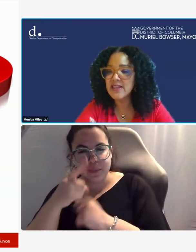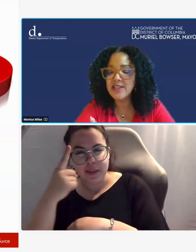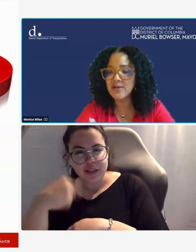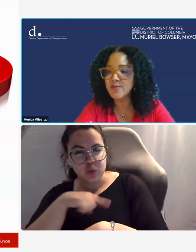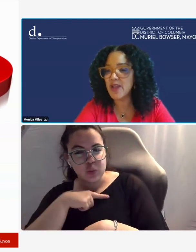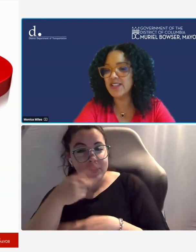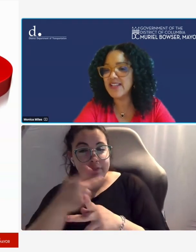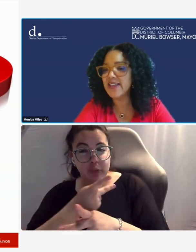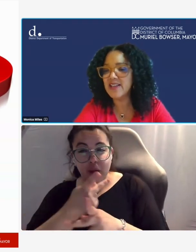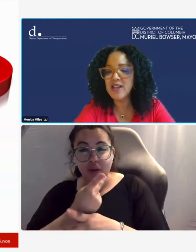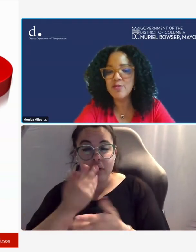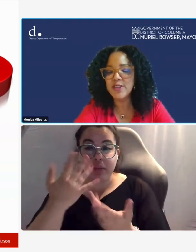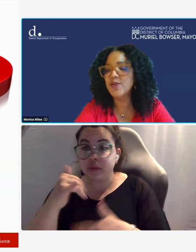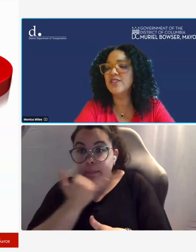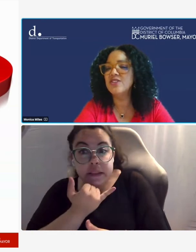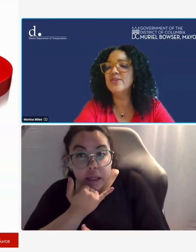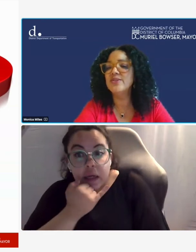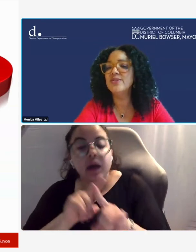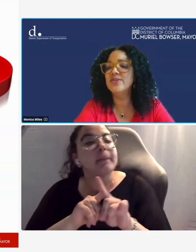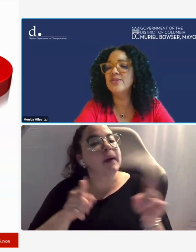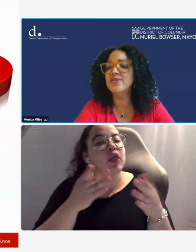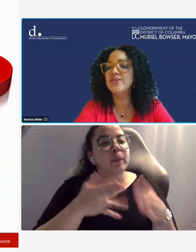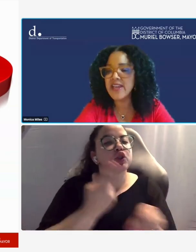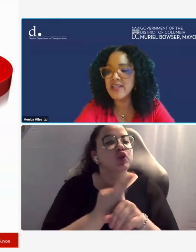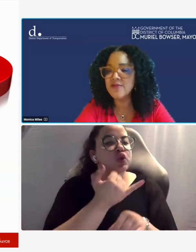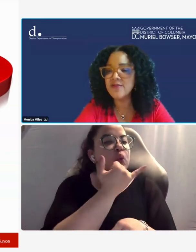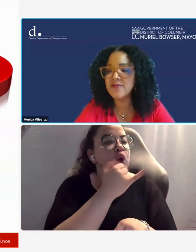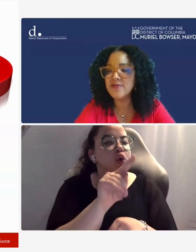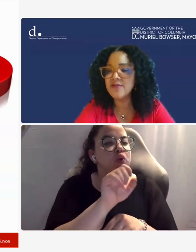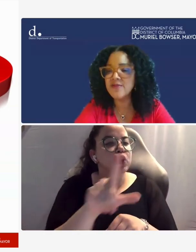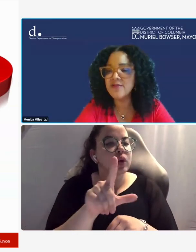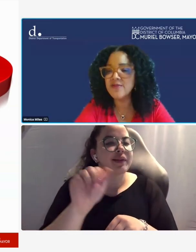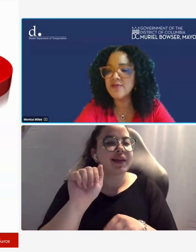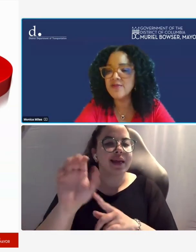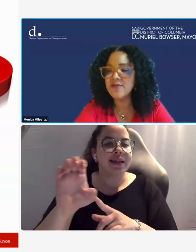it was by mistake but the person used the wrong tool the a e firm used the wrong tool in and